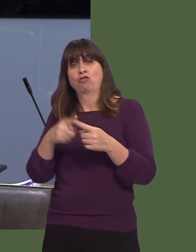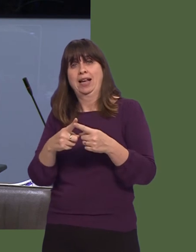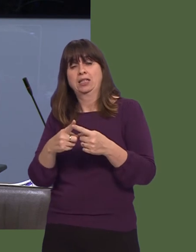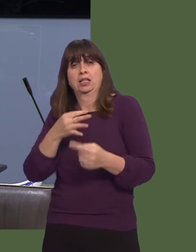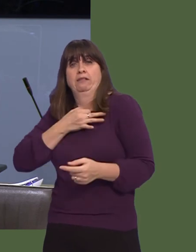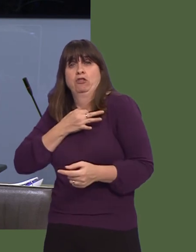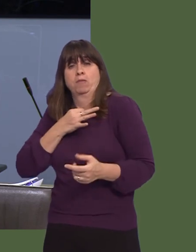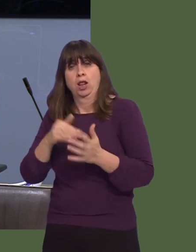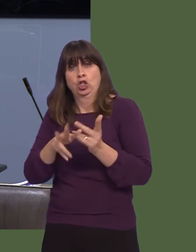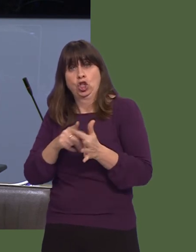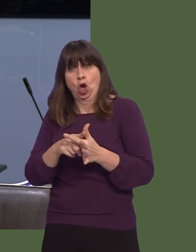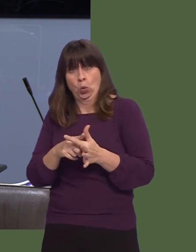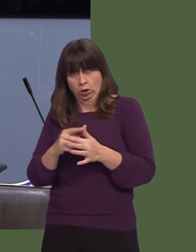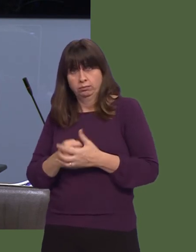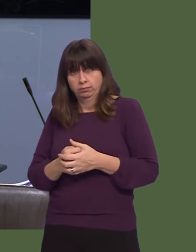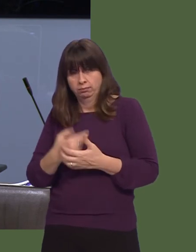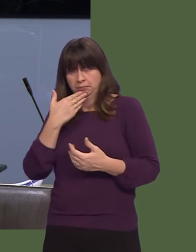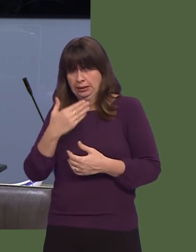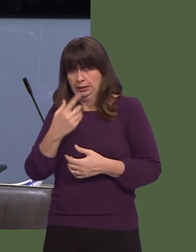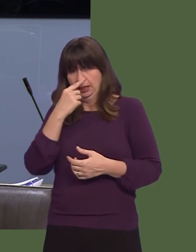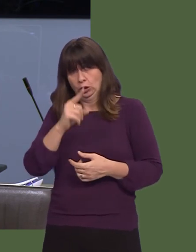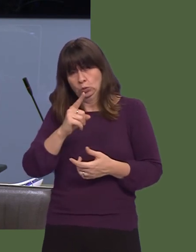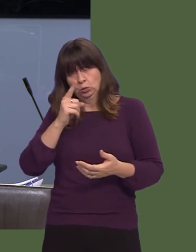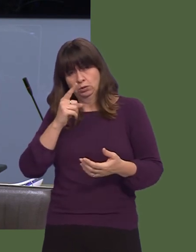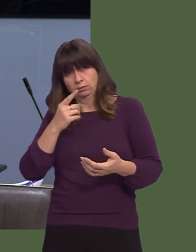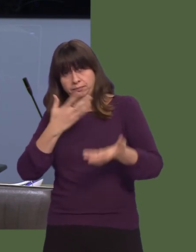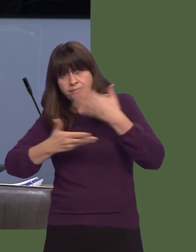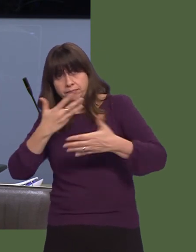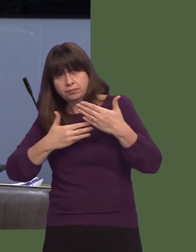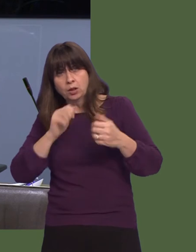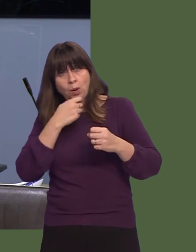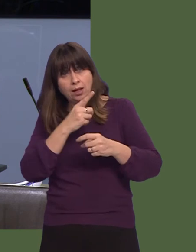y bydd datganiad ynglyn ‚ír mater yma yn cael ei gyflwyno yn y Siambr hon, ac, felly,